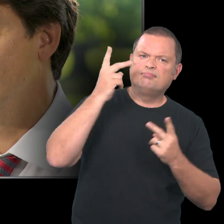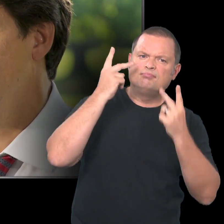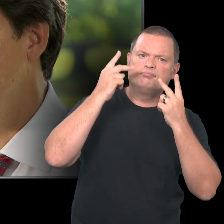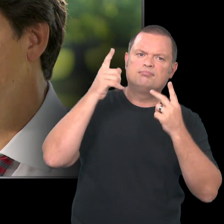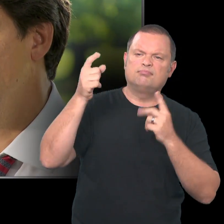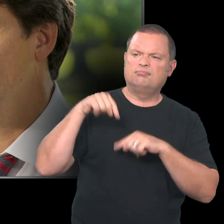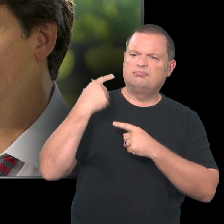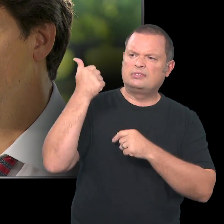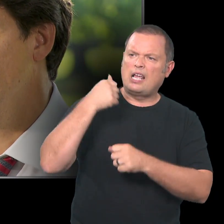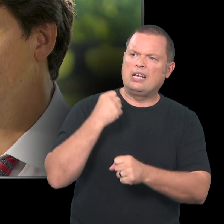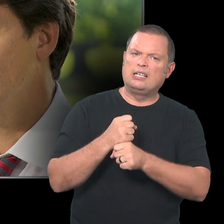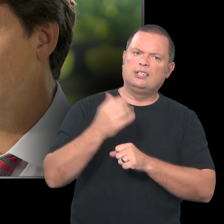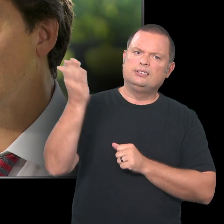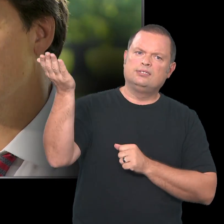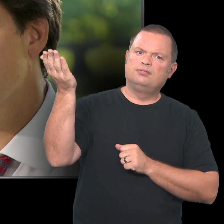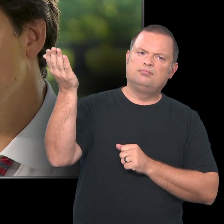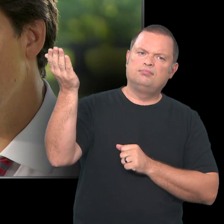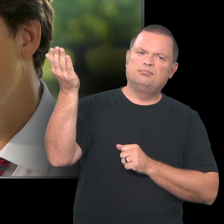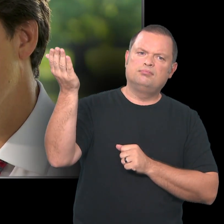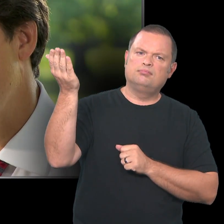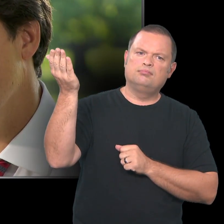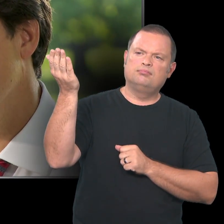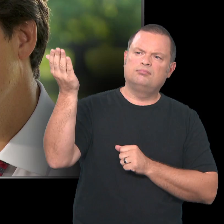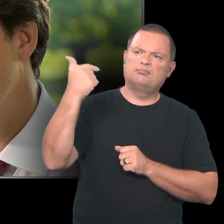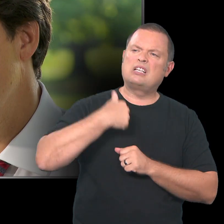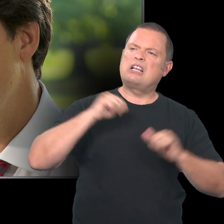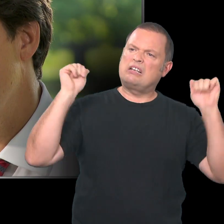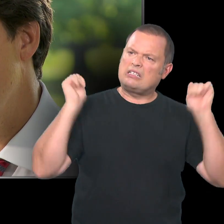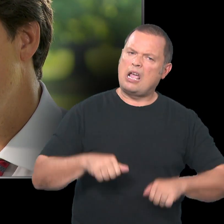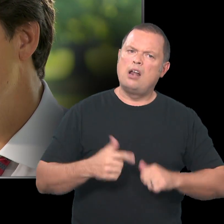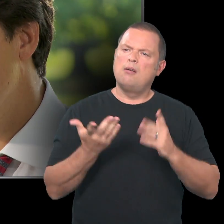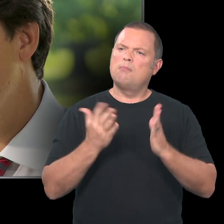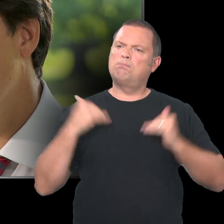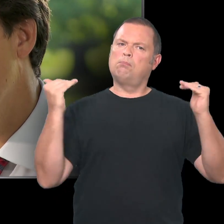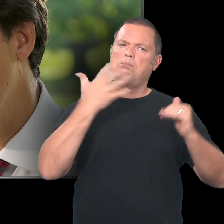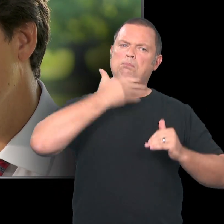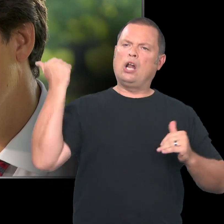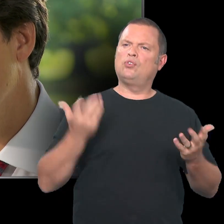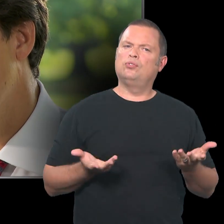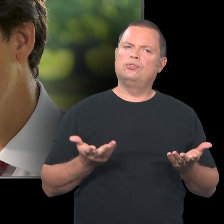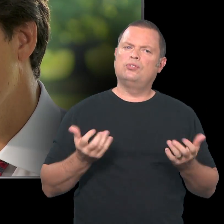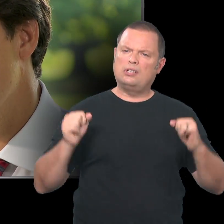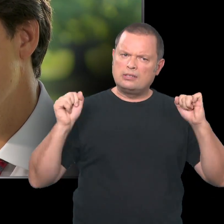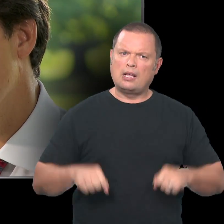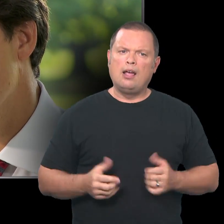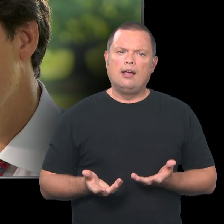we have become less than what we could have.